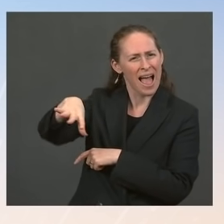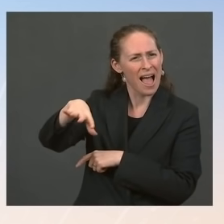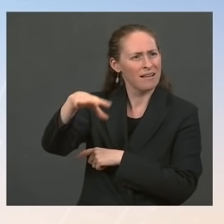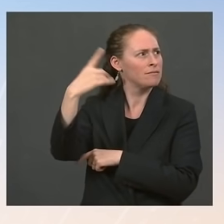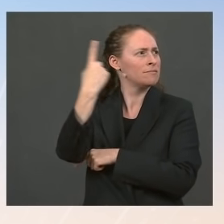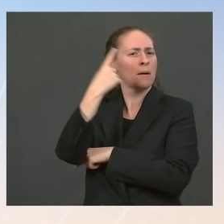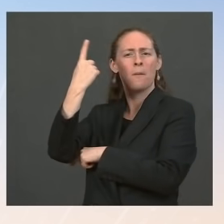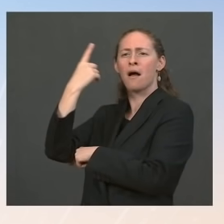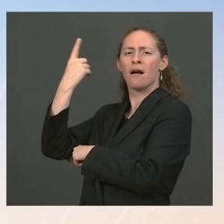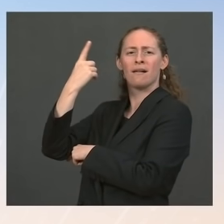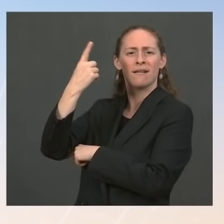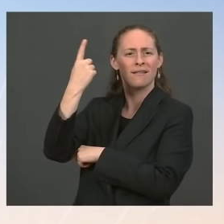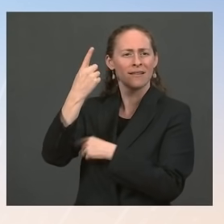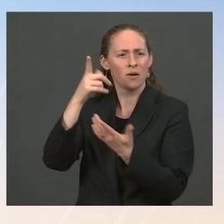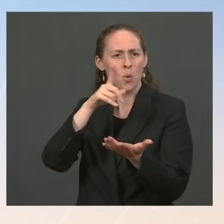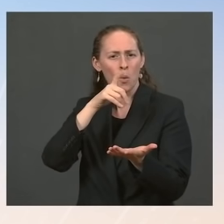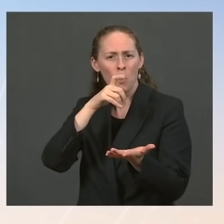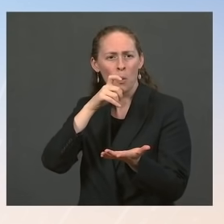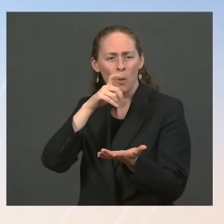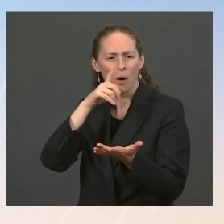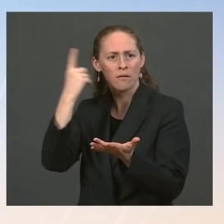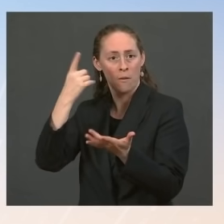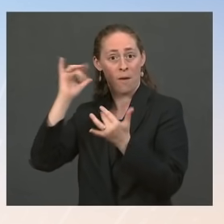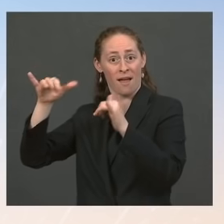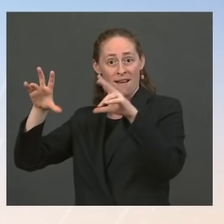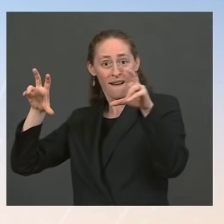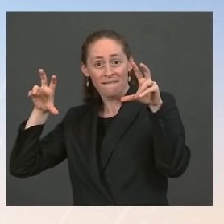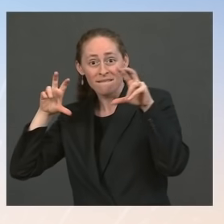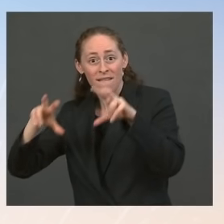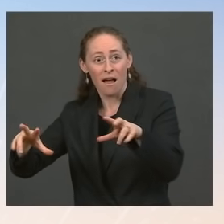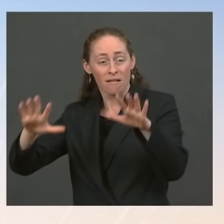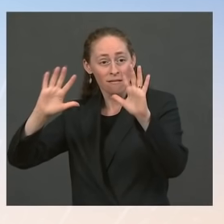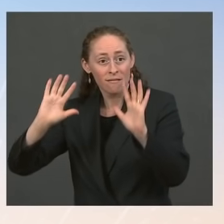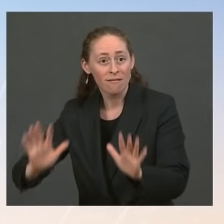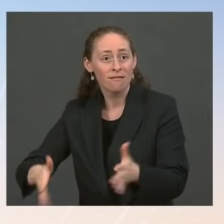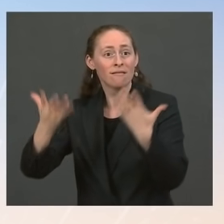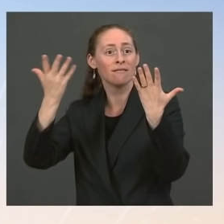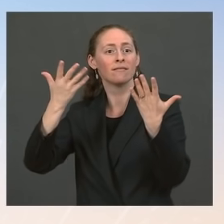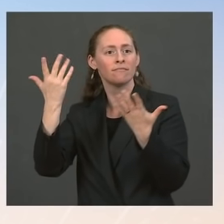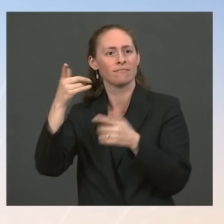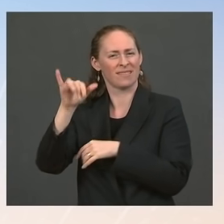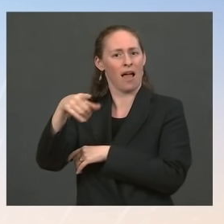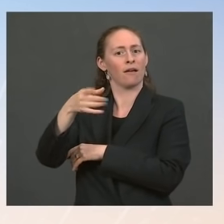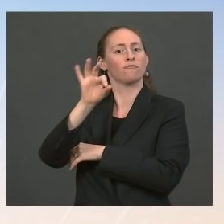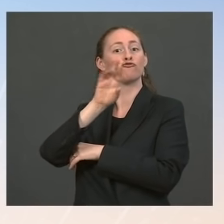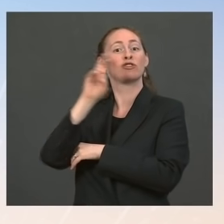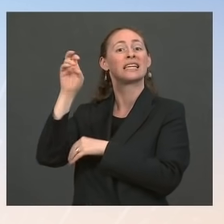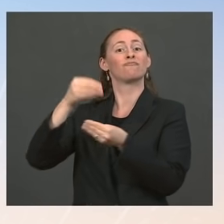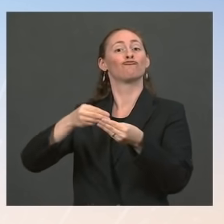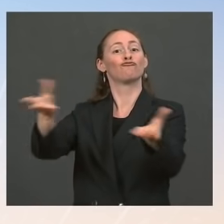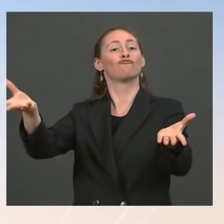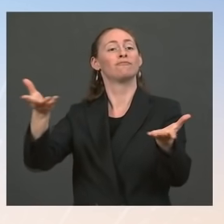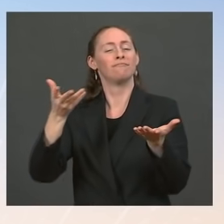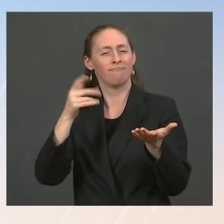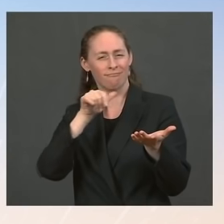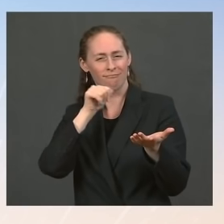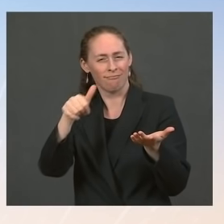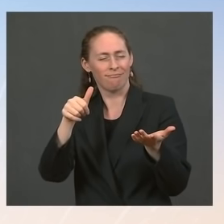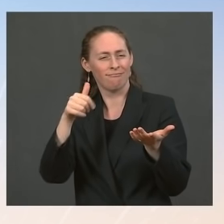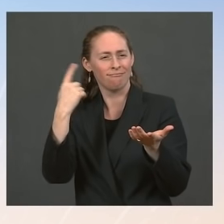that the President wants to make don't simply -- they're not simply a free lunch, right? whether they're going to cost people who smoke cigarettes or they're going to cost business people